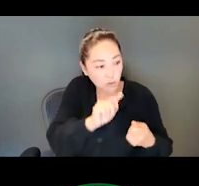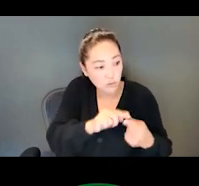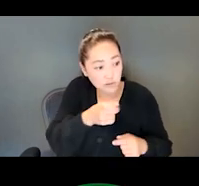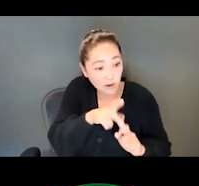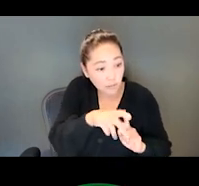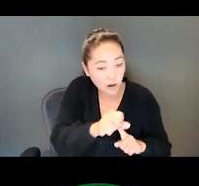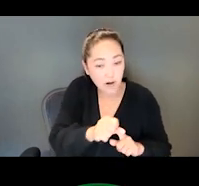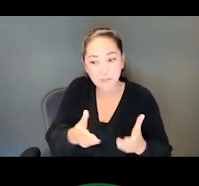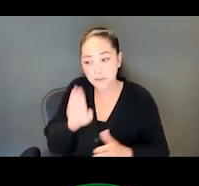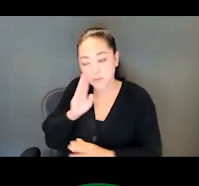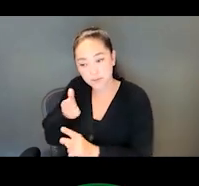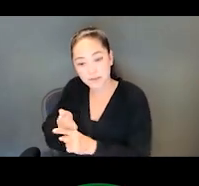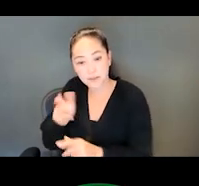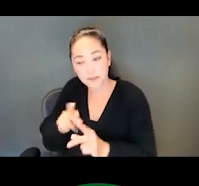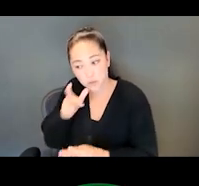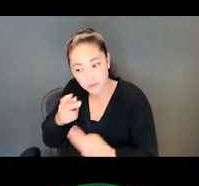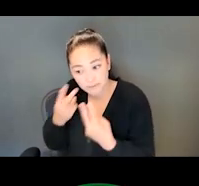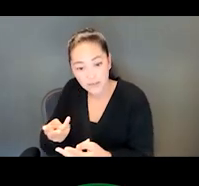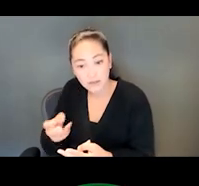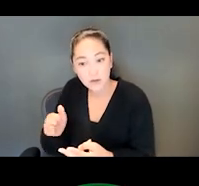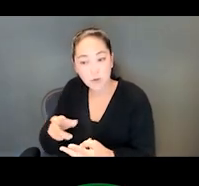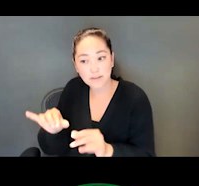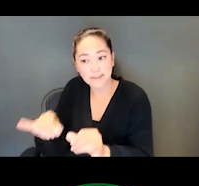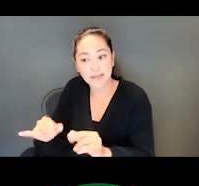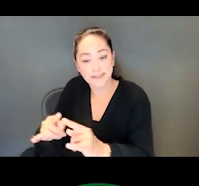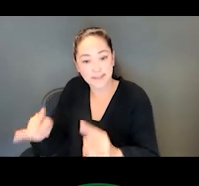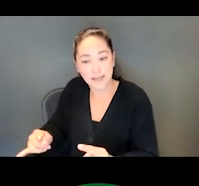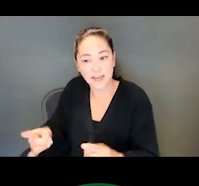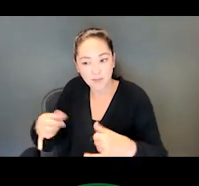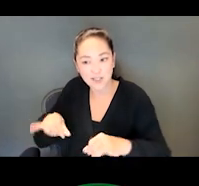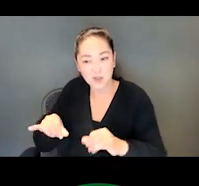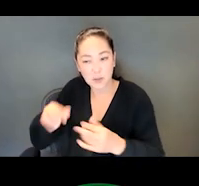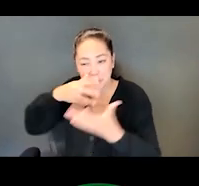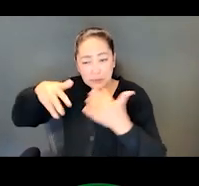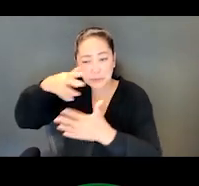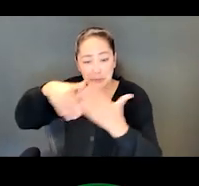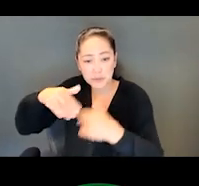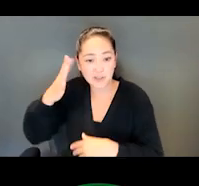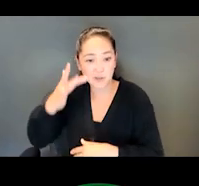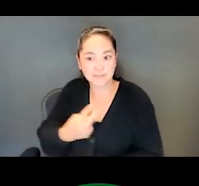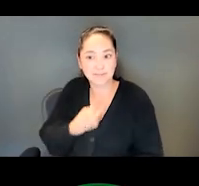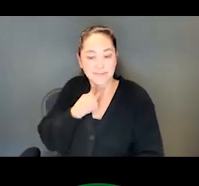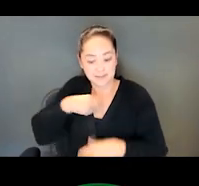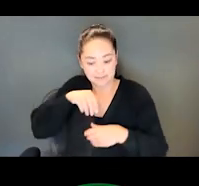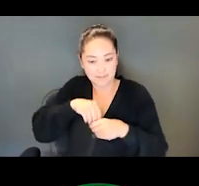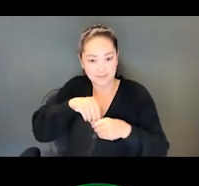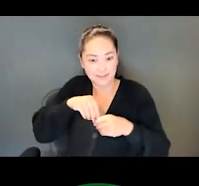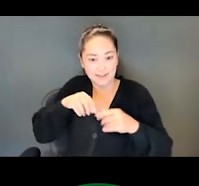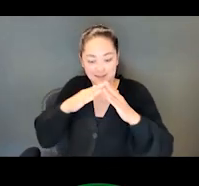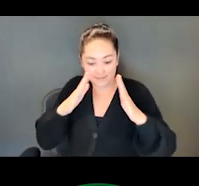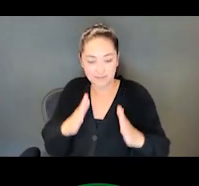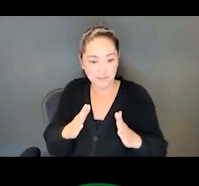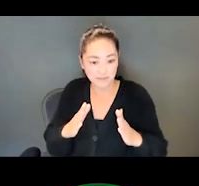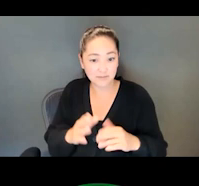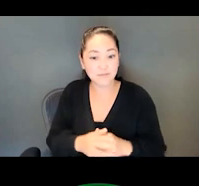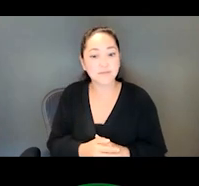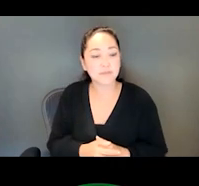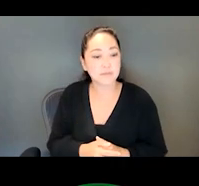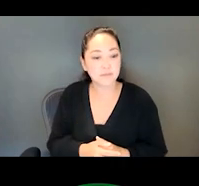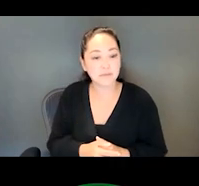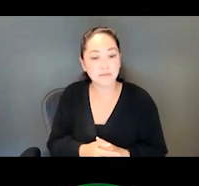As is the case for many with chemical sensitivity and respiratory illnesses and various other